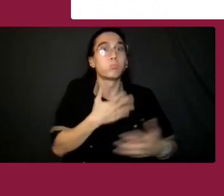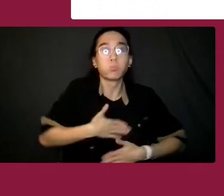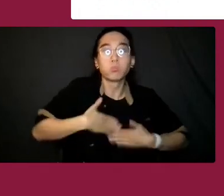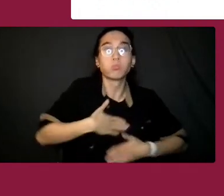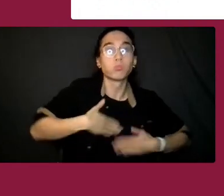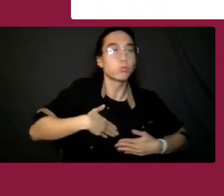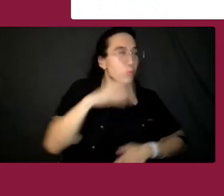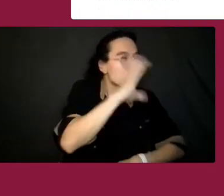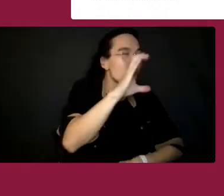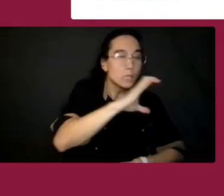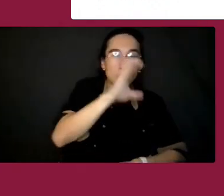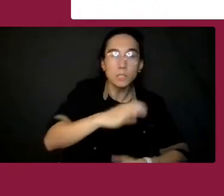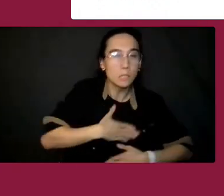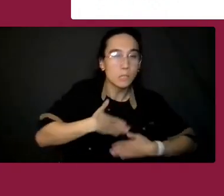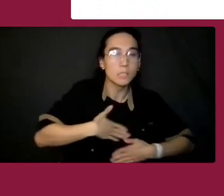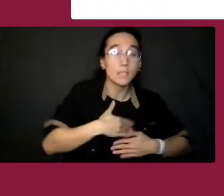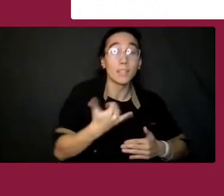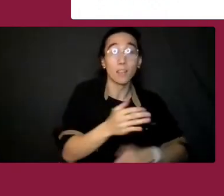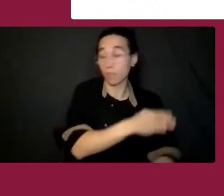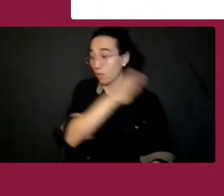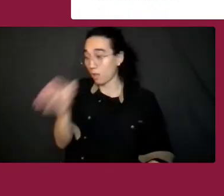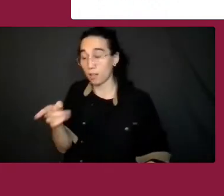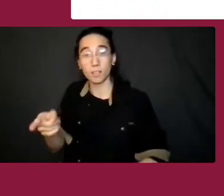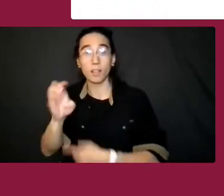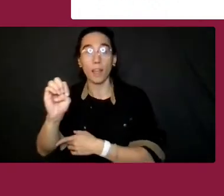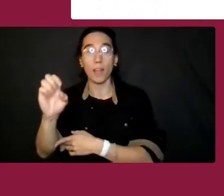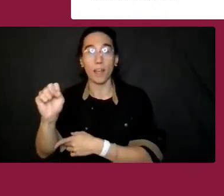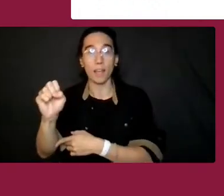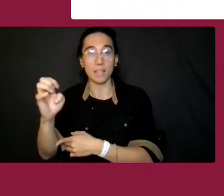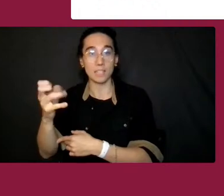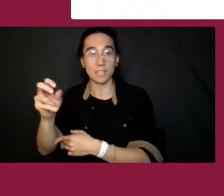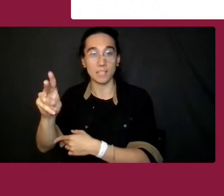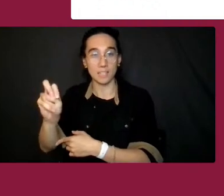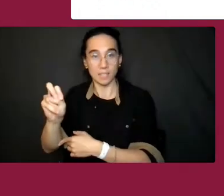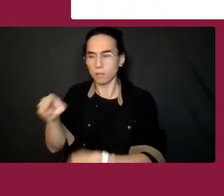lasting fulfillment and inner peace, namely happiness.